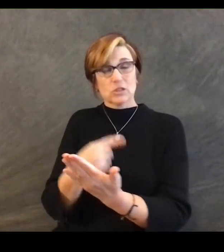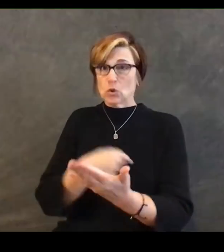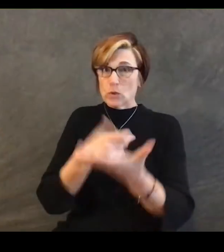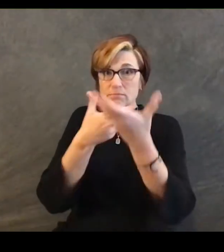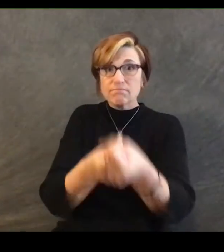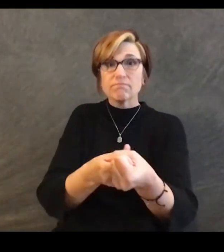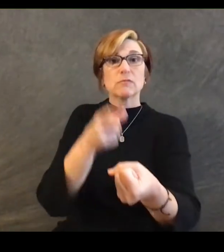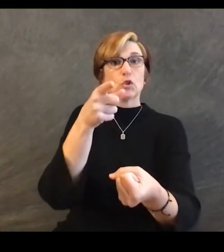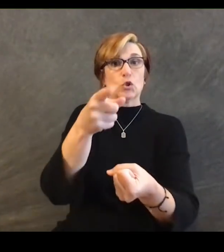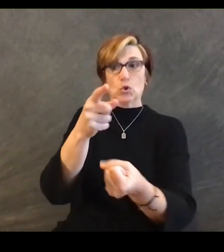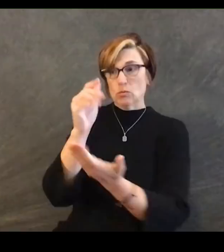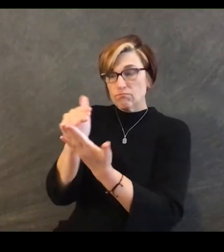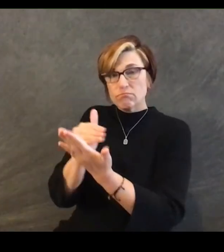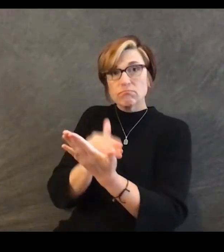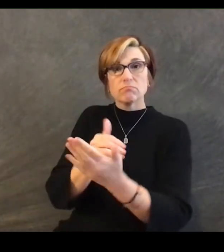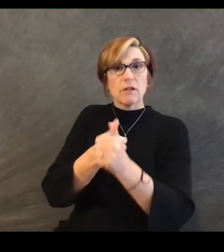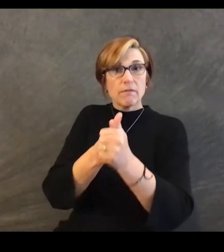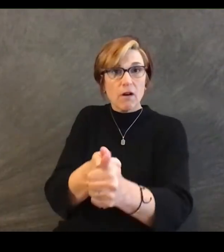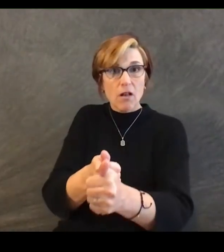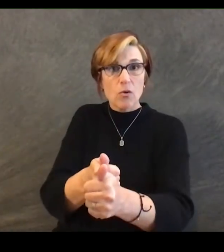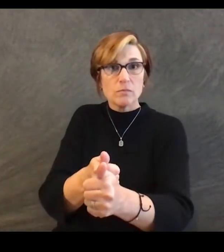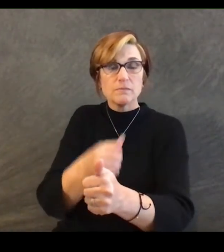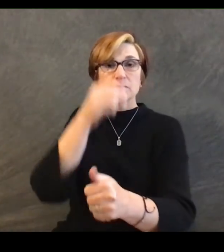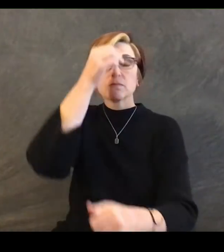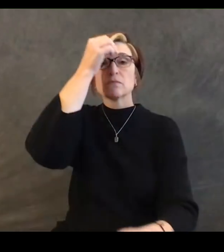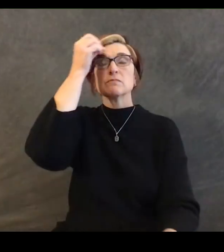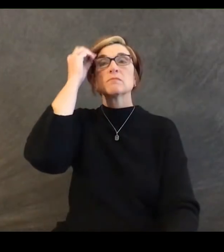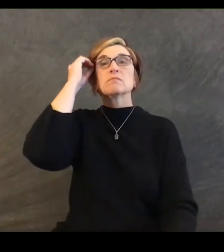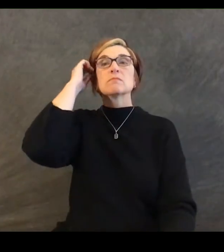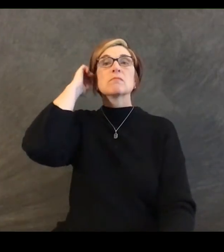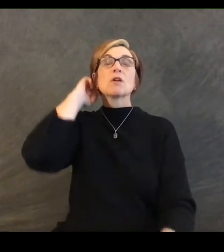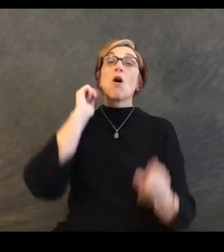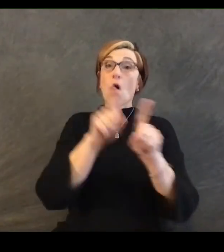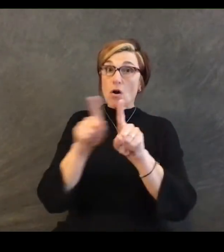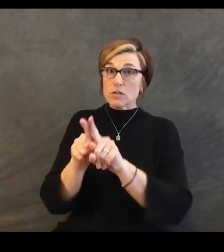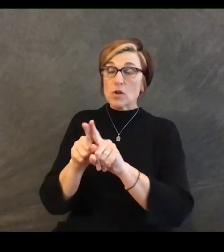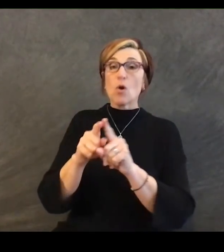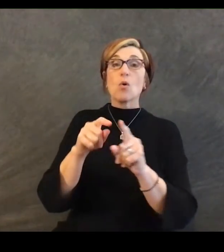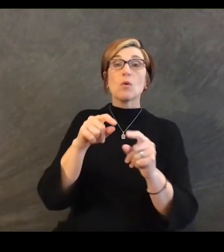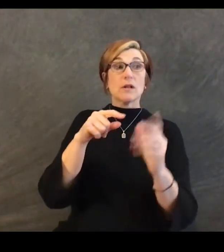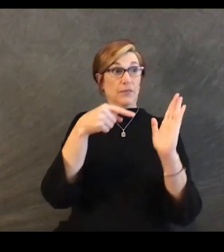Jersey and around the United States and is modeled and informed every morning so